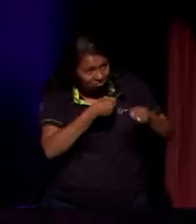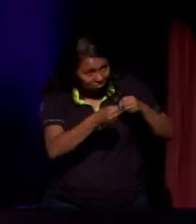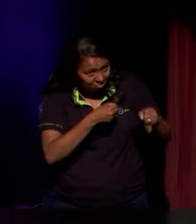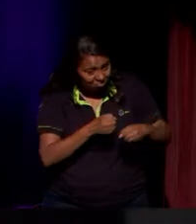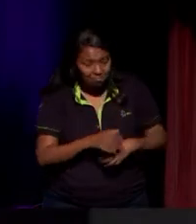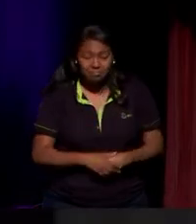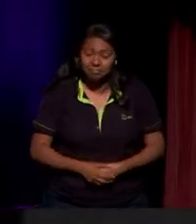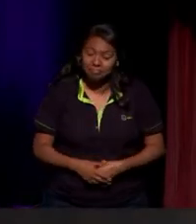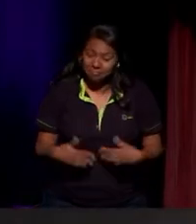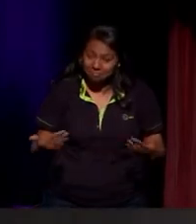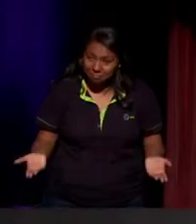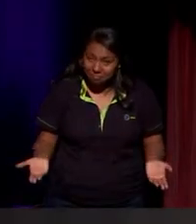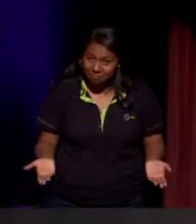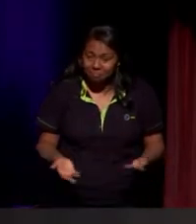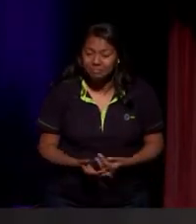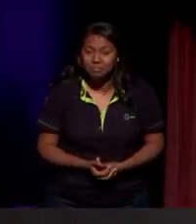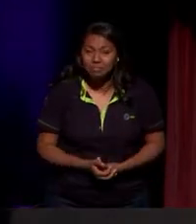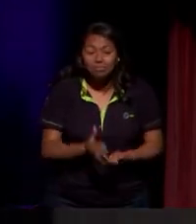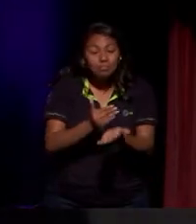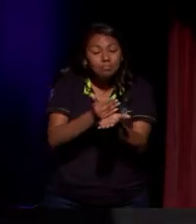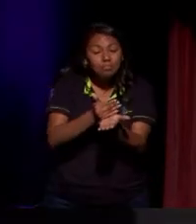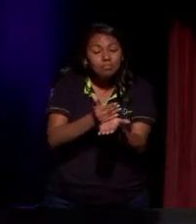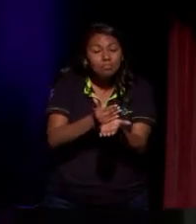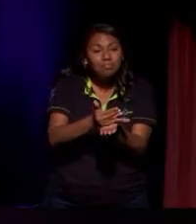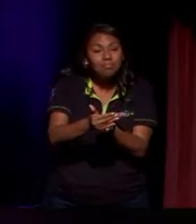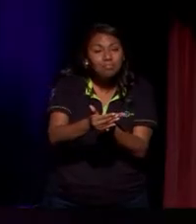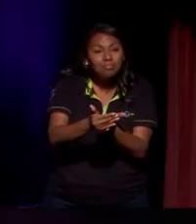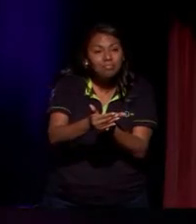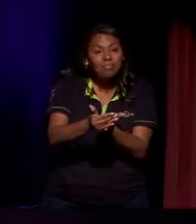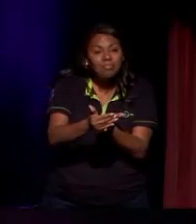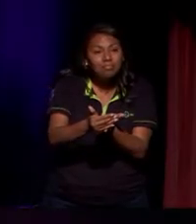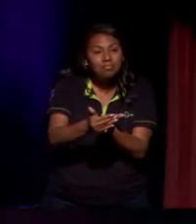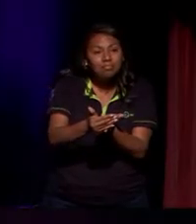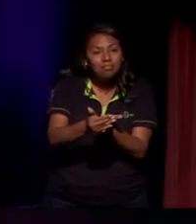So I'll start for a preface by Mia Couto,